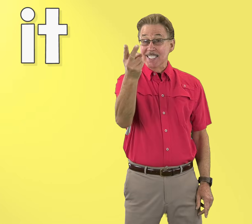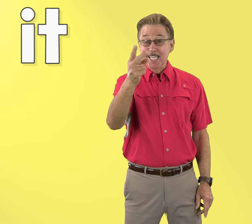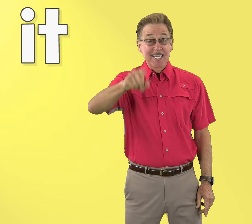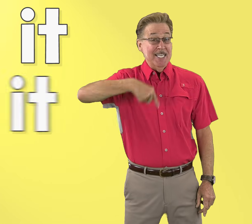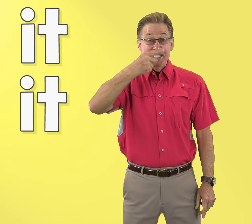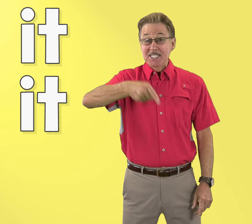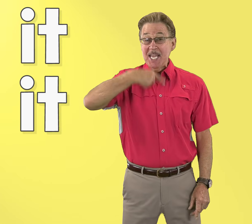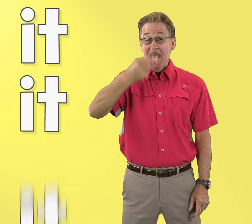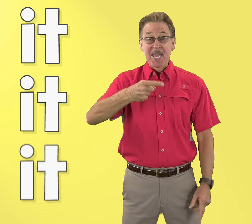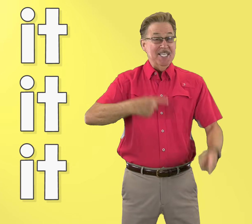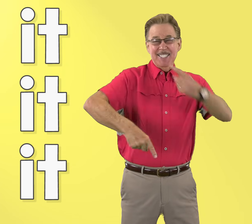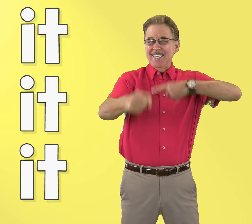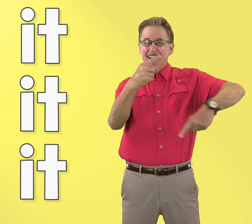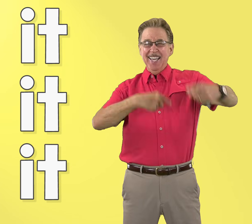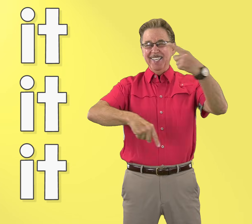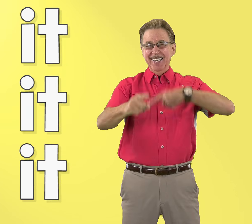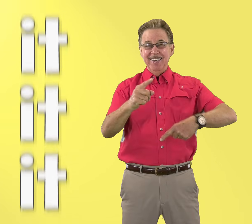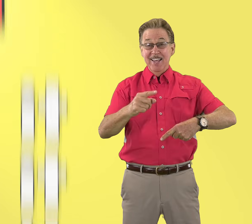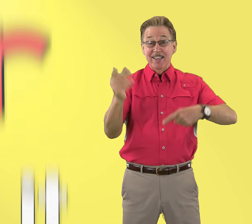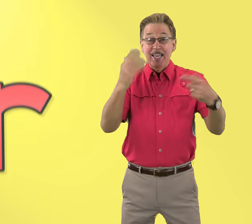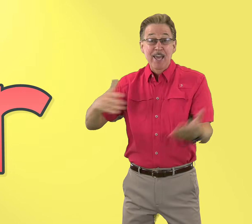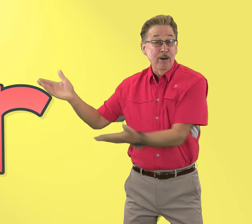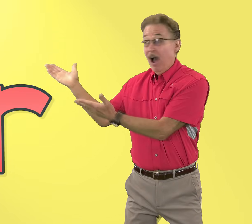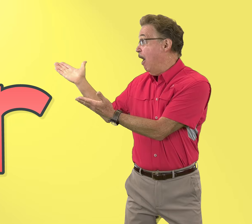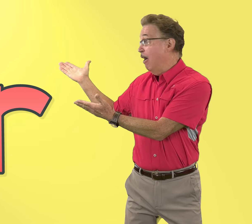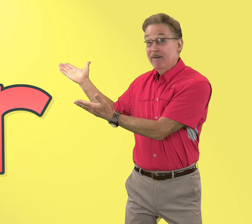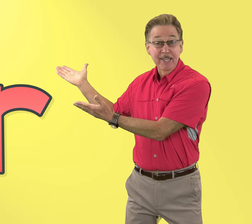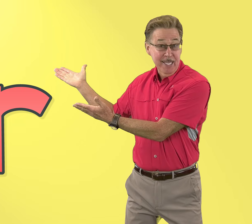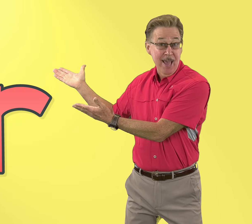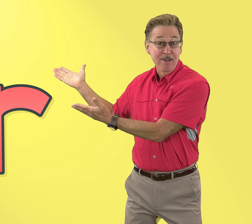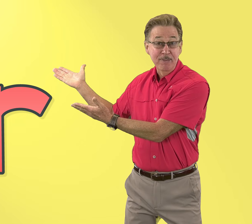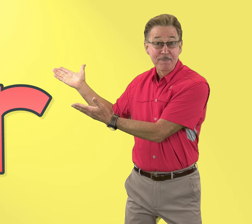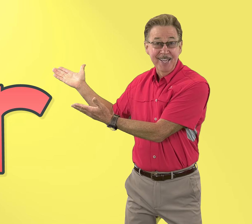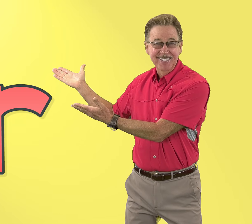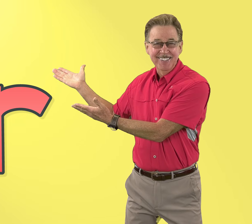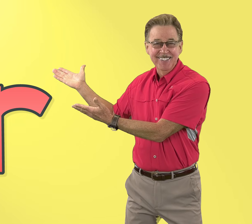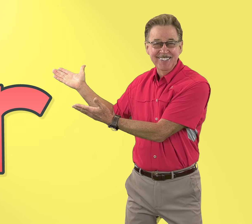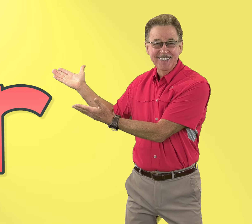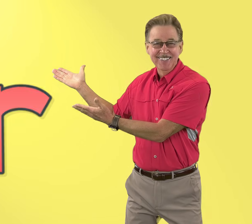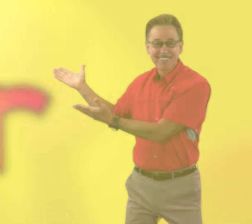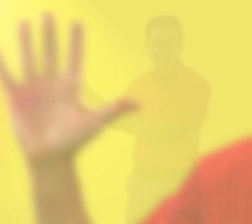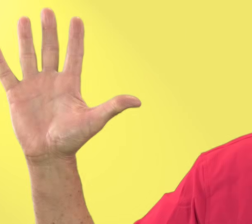See it, Say it Sign it Letter R r in the alphabet